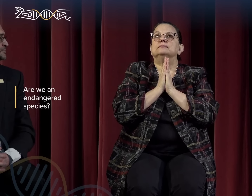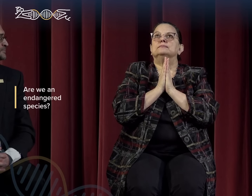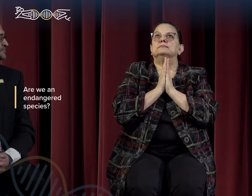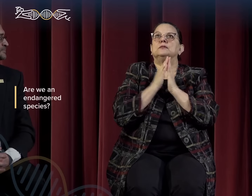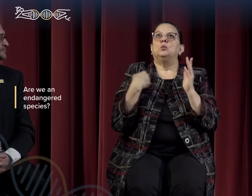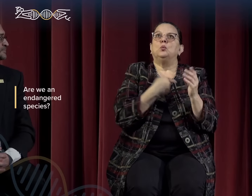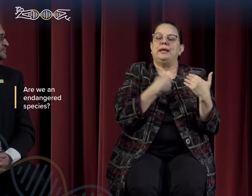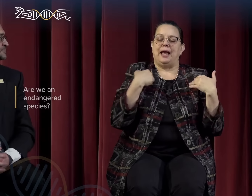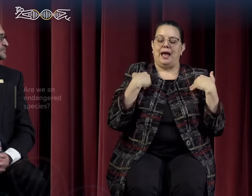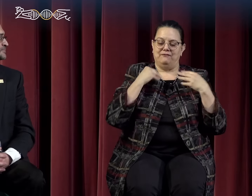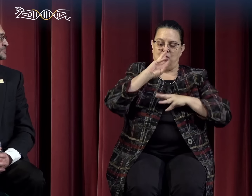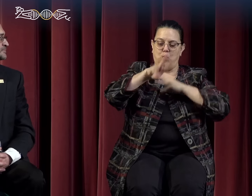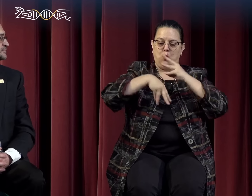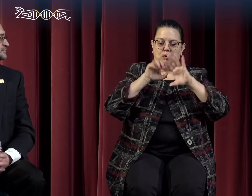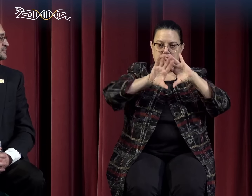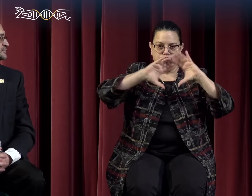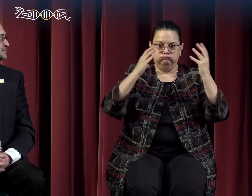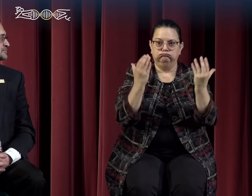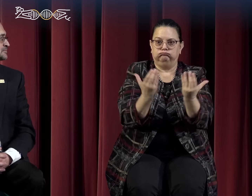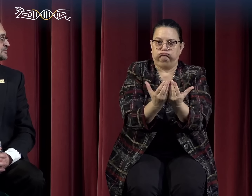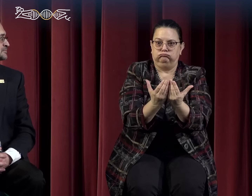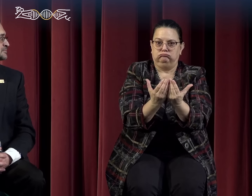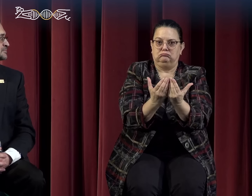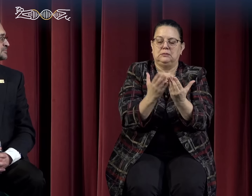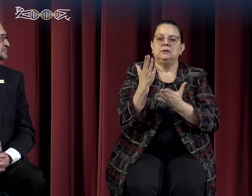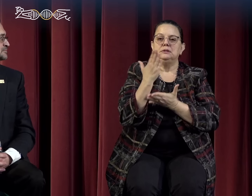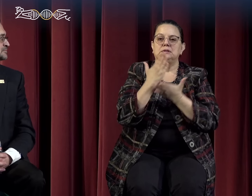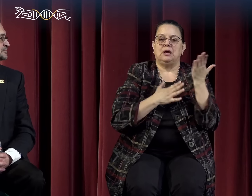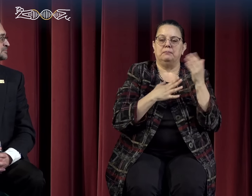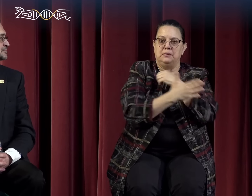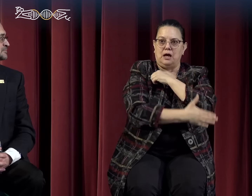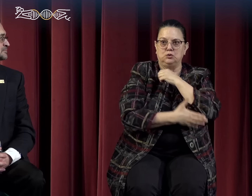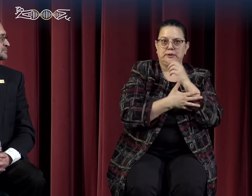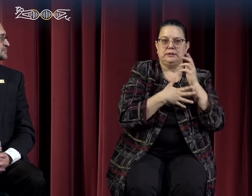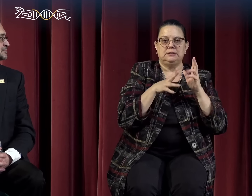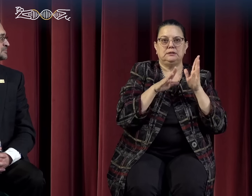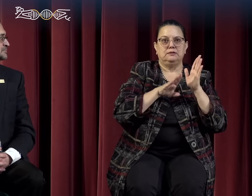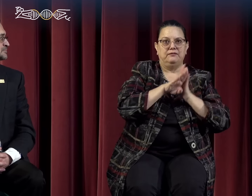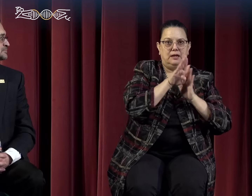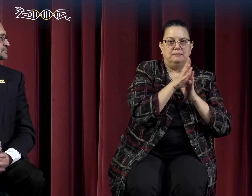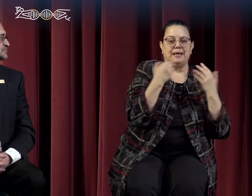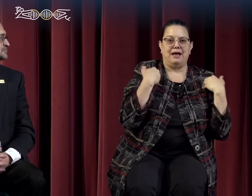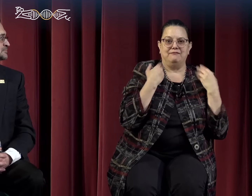When I think about the world and recognizing some